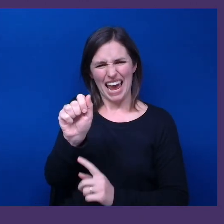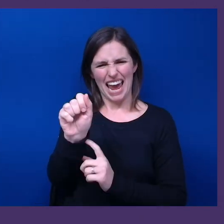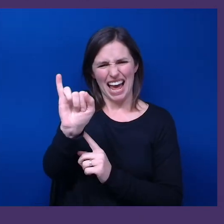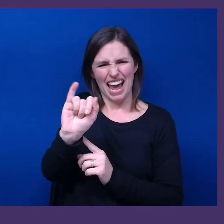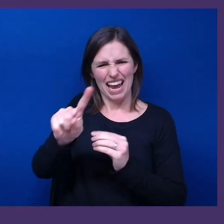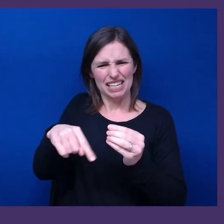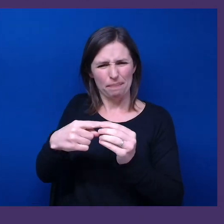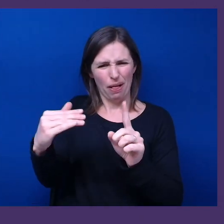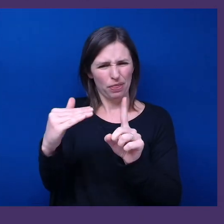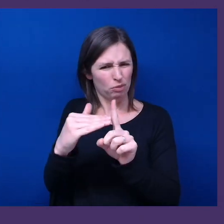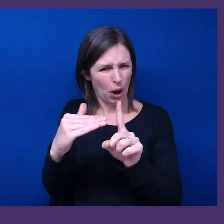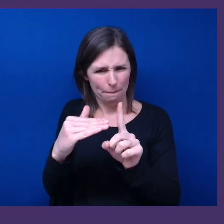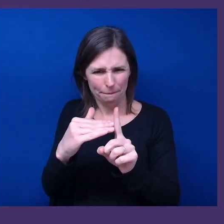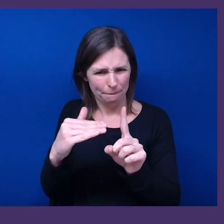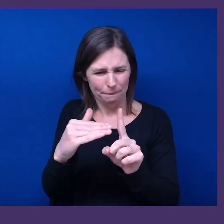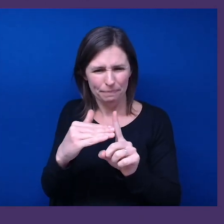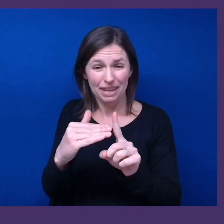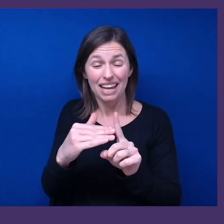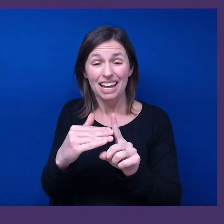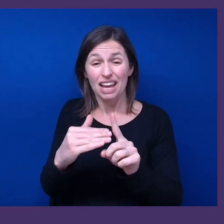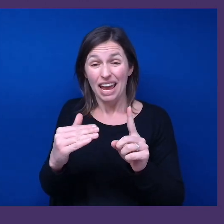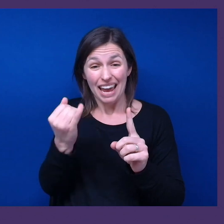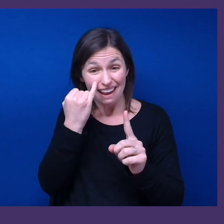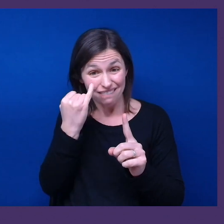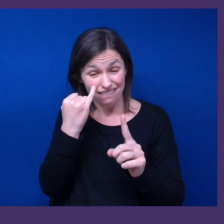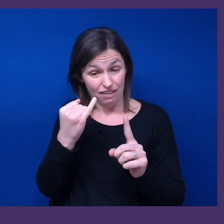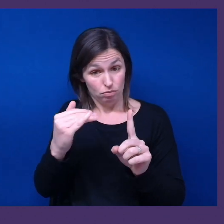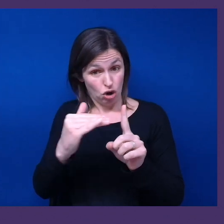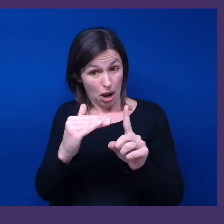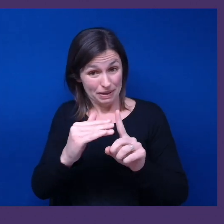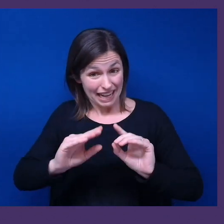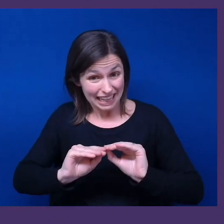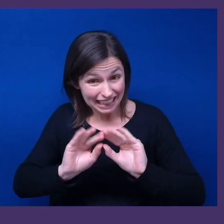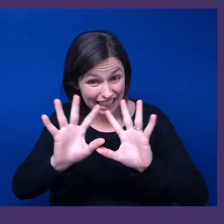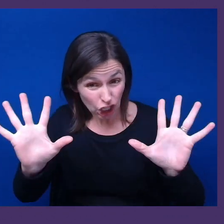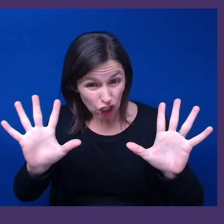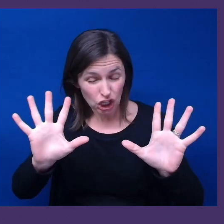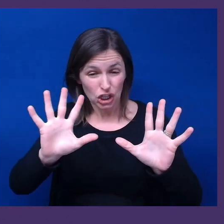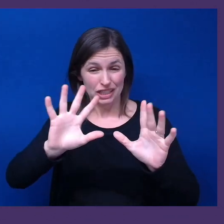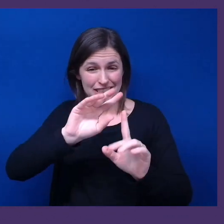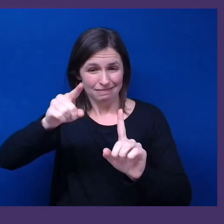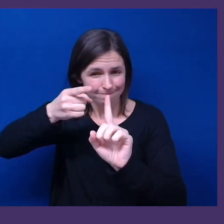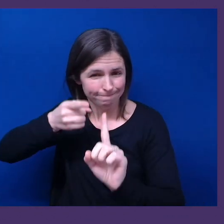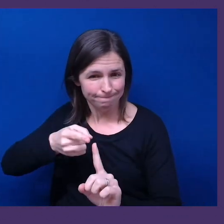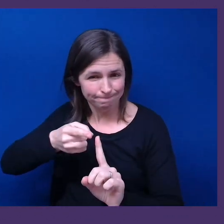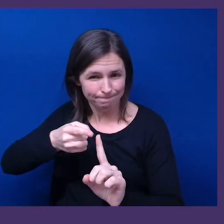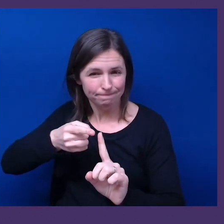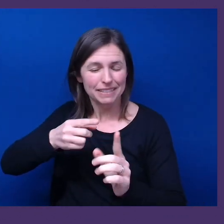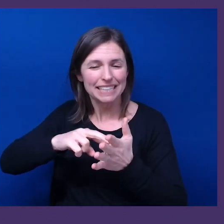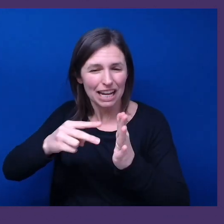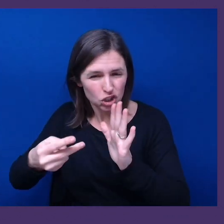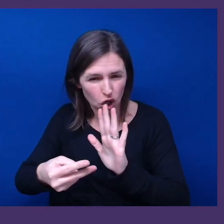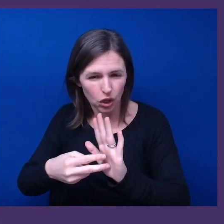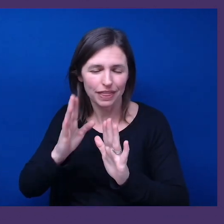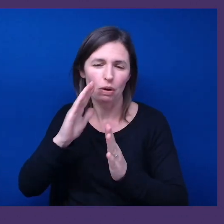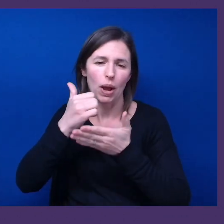the better results we get, especially when it comes to accessibility. Whether it's a simple question, providing context,